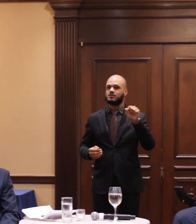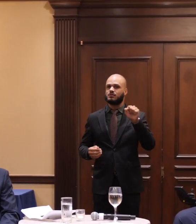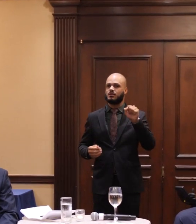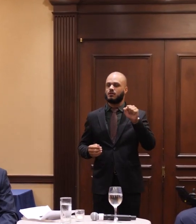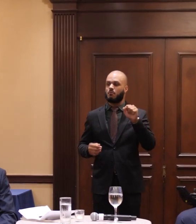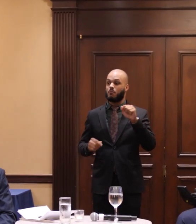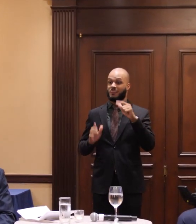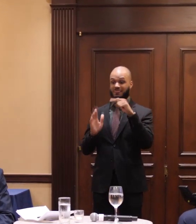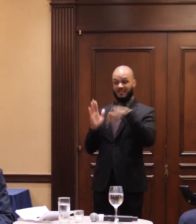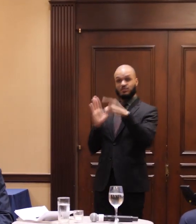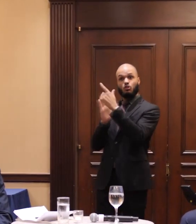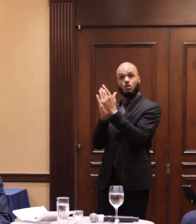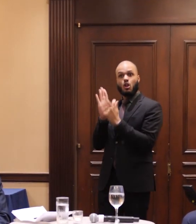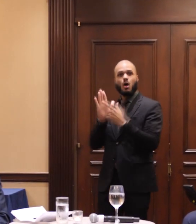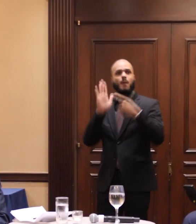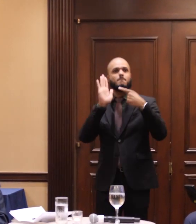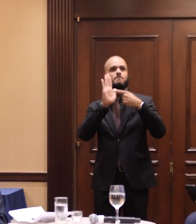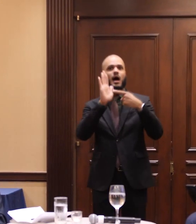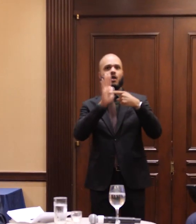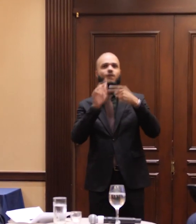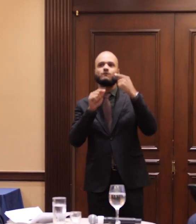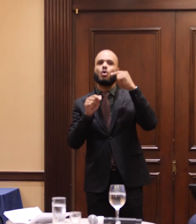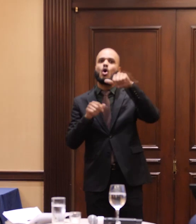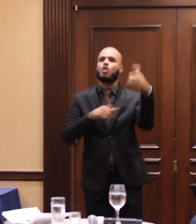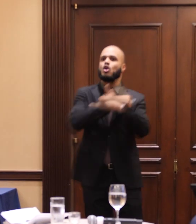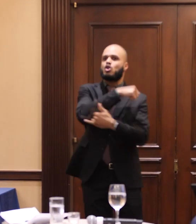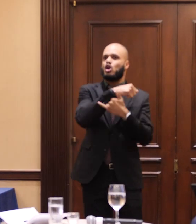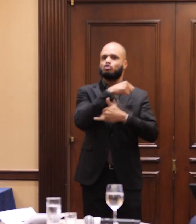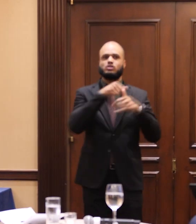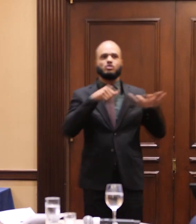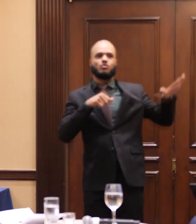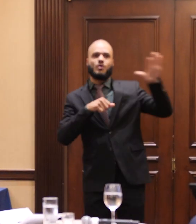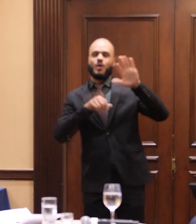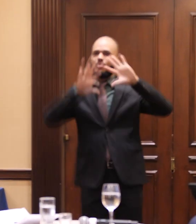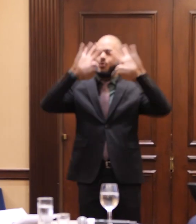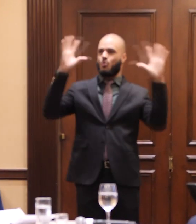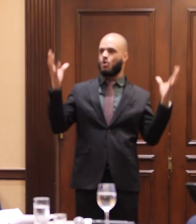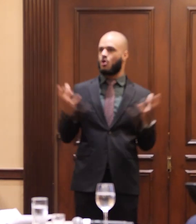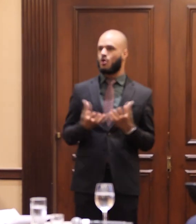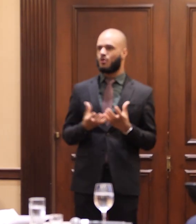legislation for numerous countries throughout the world. What say you?